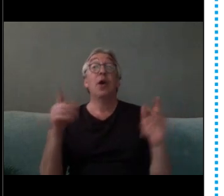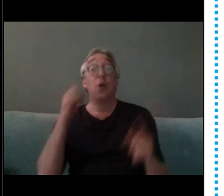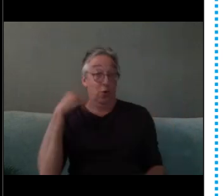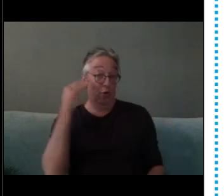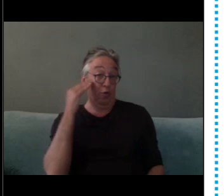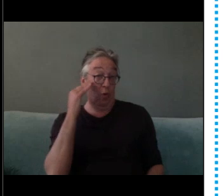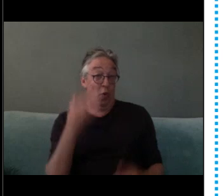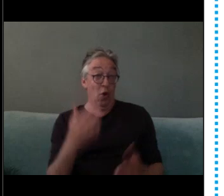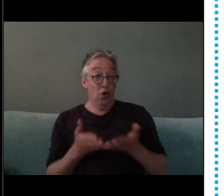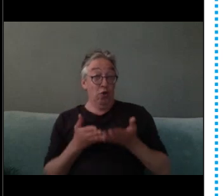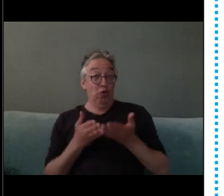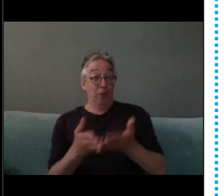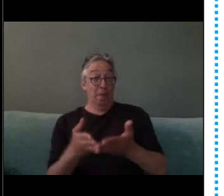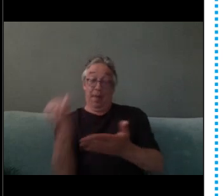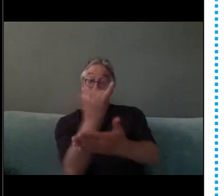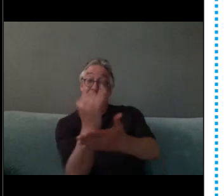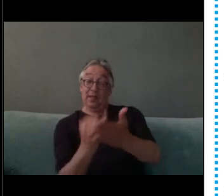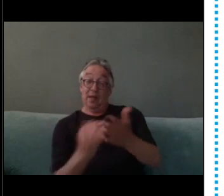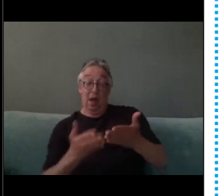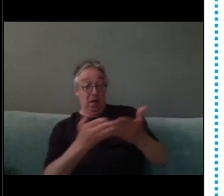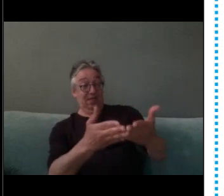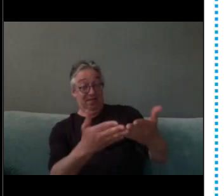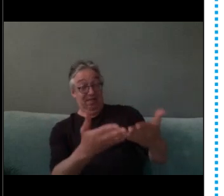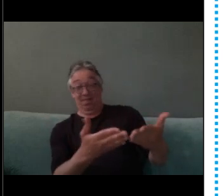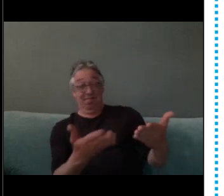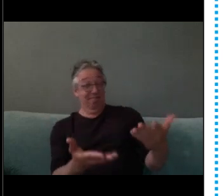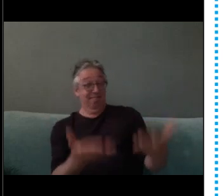This can in the end mean that you're denied boarding